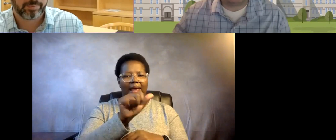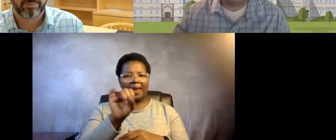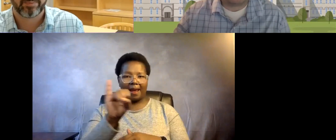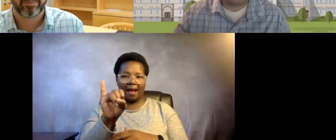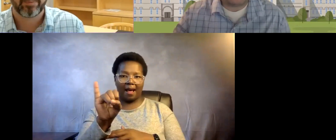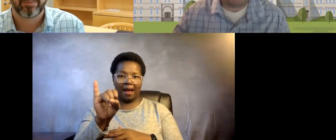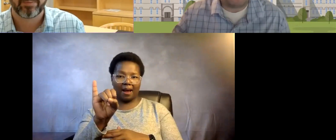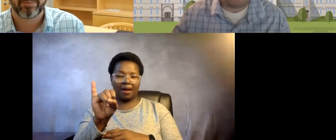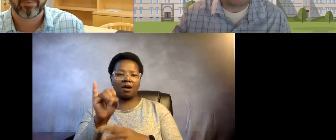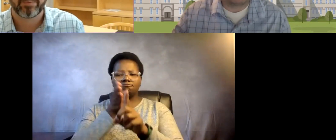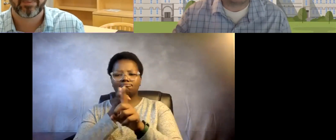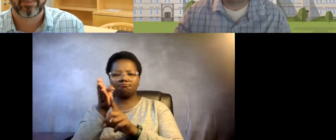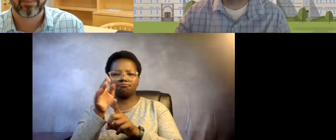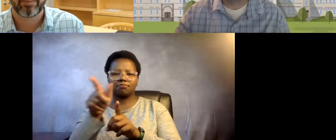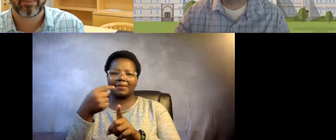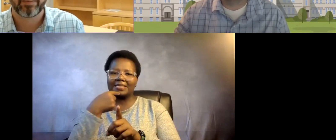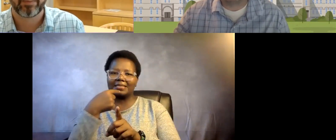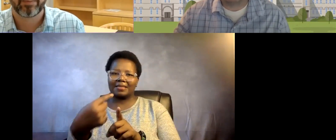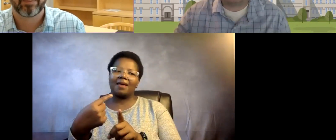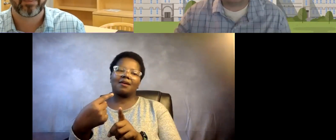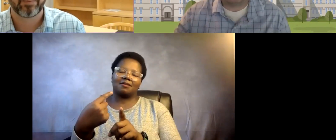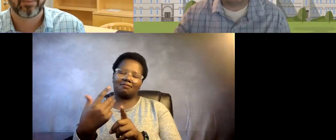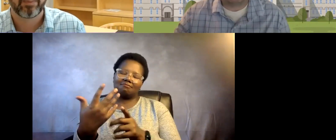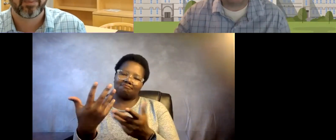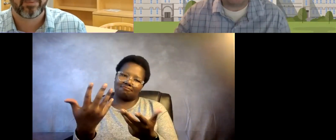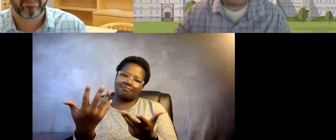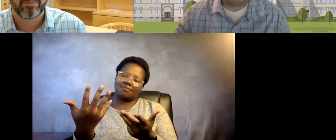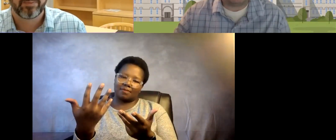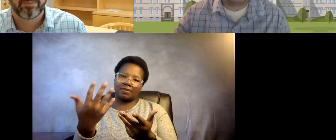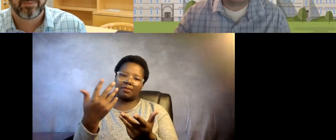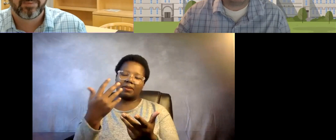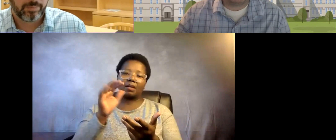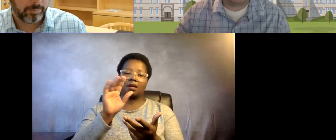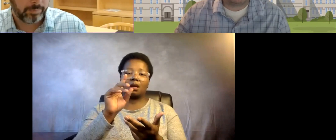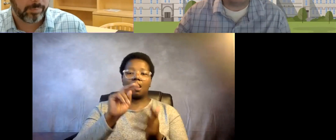context, AI meaning artificial intelligence, in the context of WAVE and accessibility testing